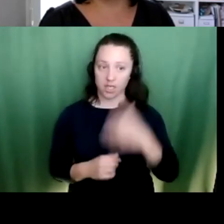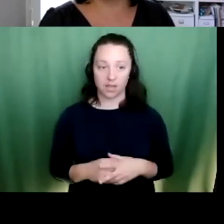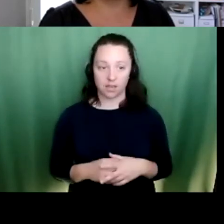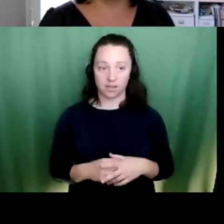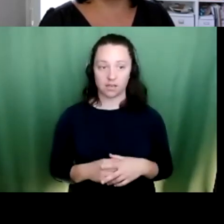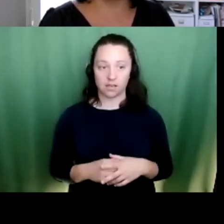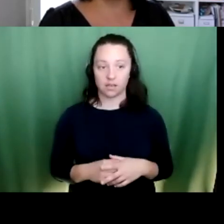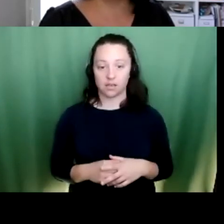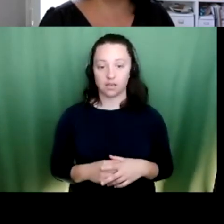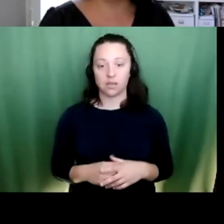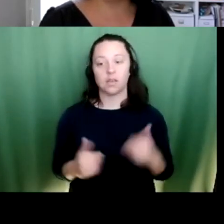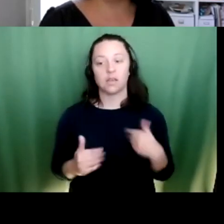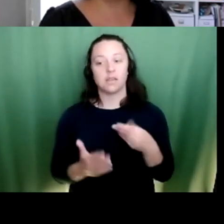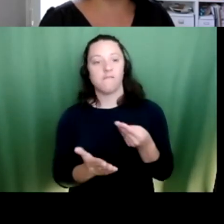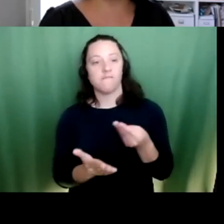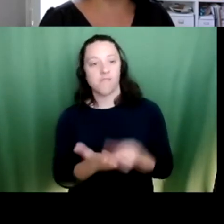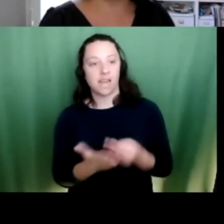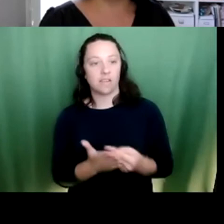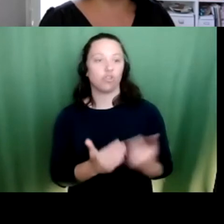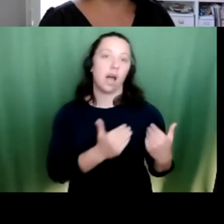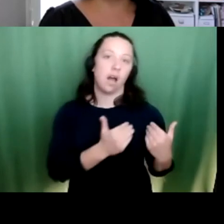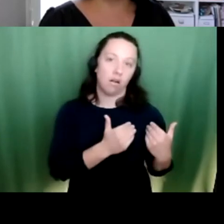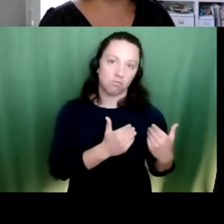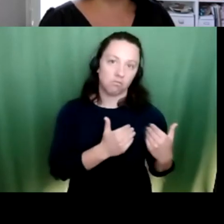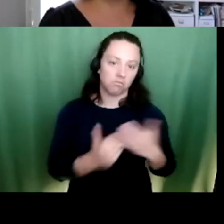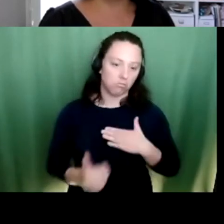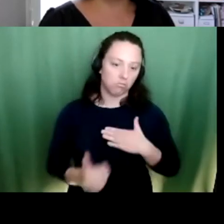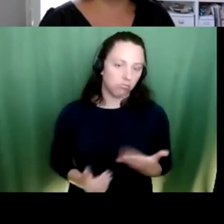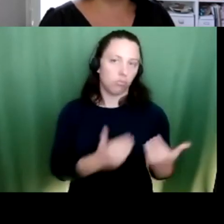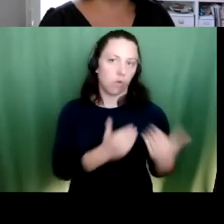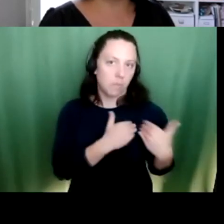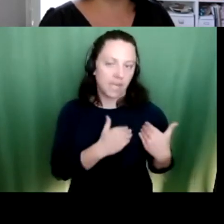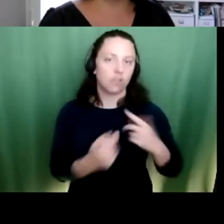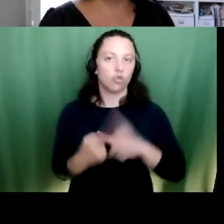financial obligation to pay for those services, so we wrote those specifically in the grant